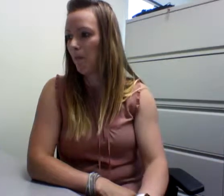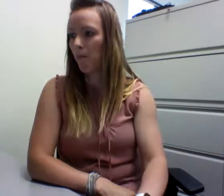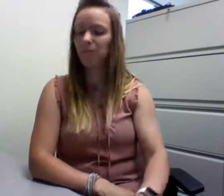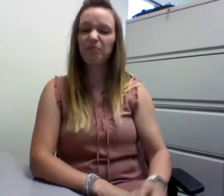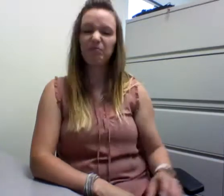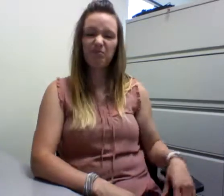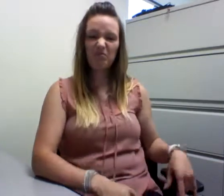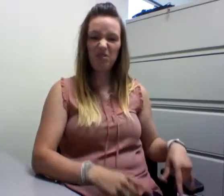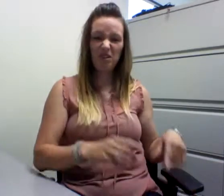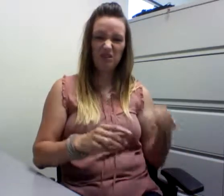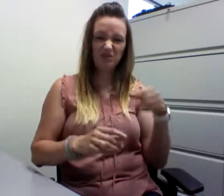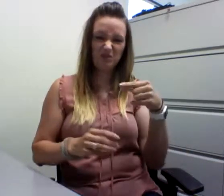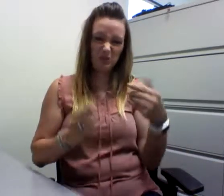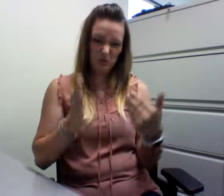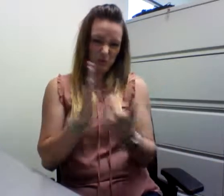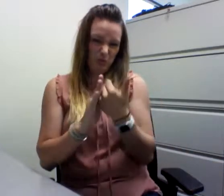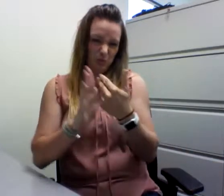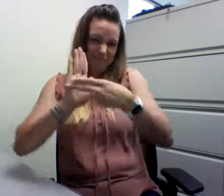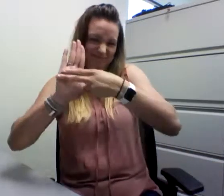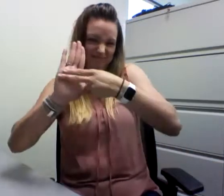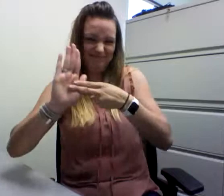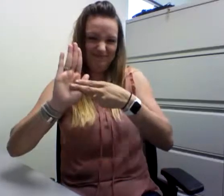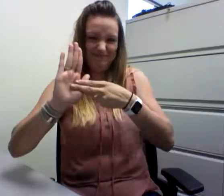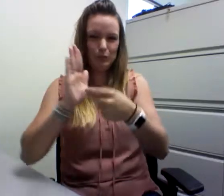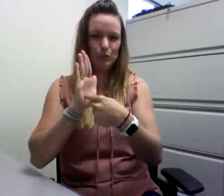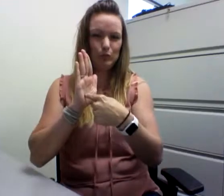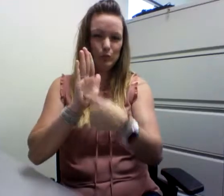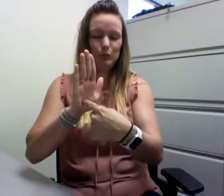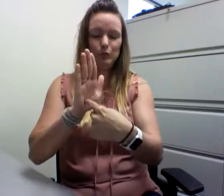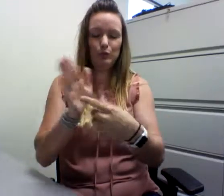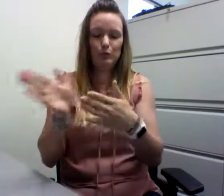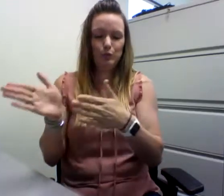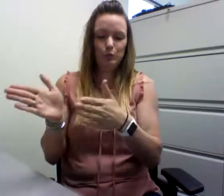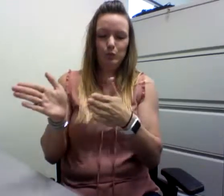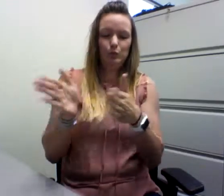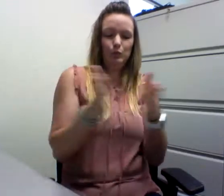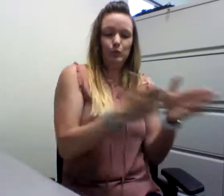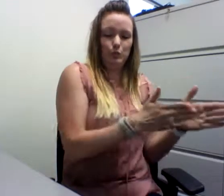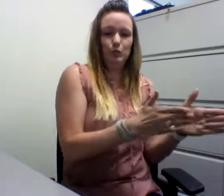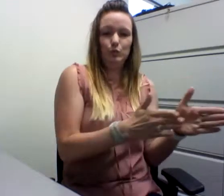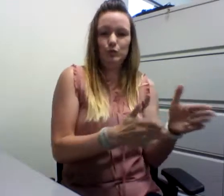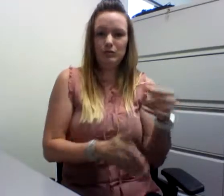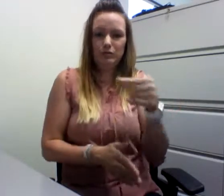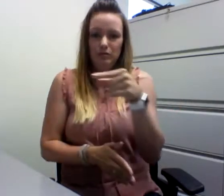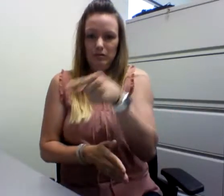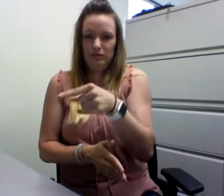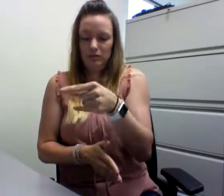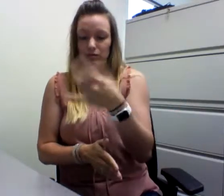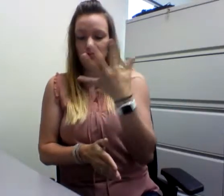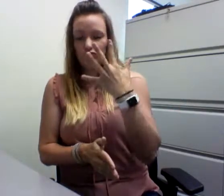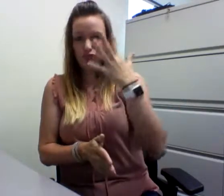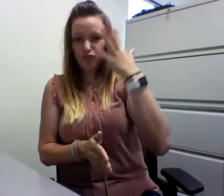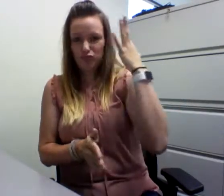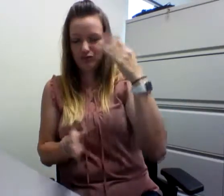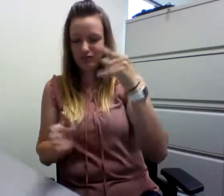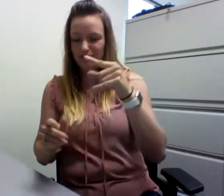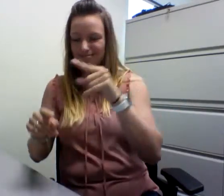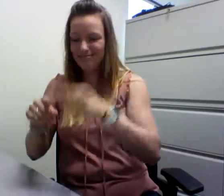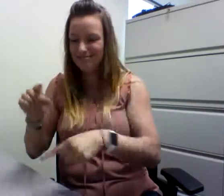These new label suggestions demonstrate the paradigm shift previously the disability model and lack of hearing